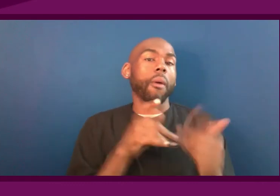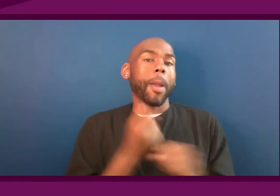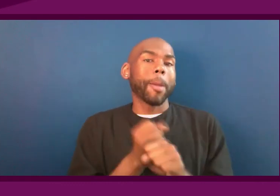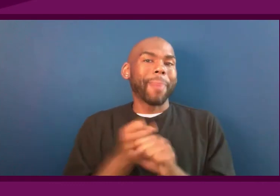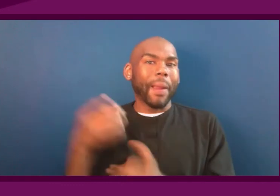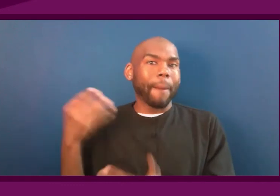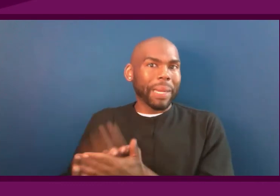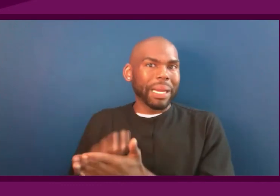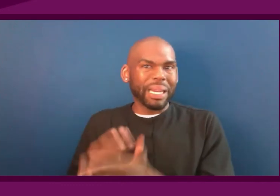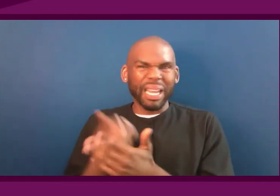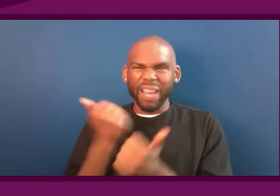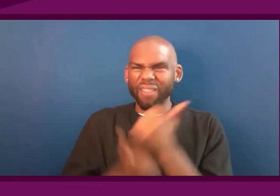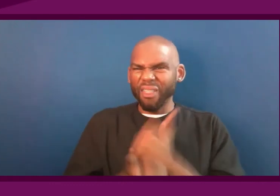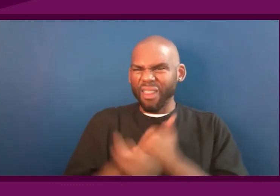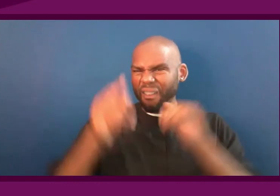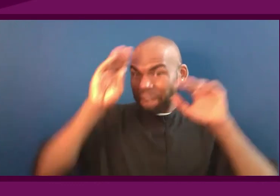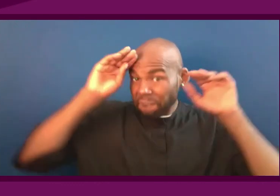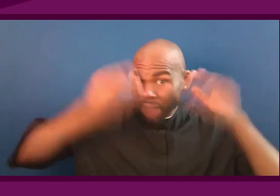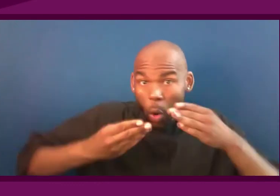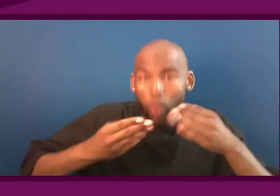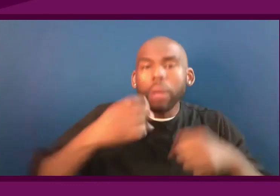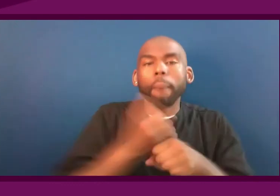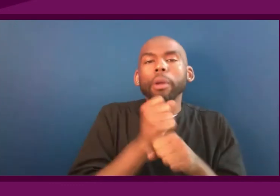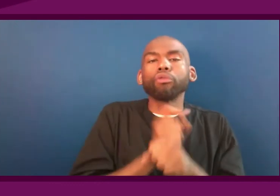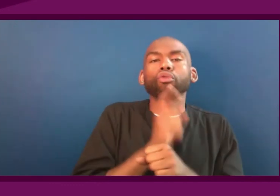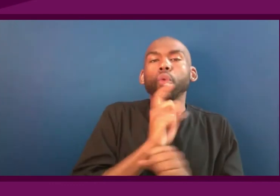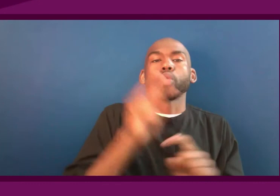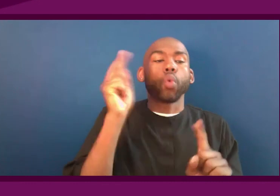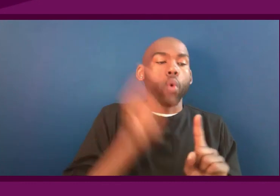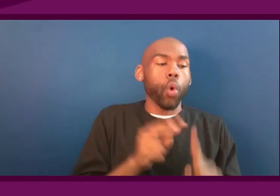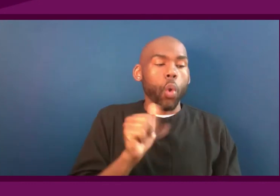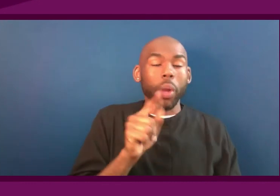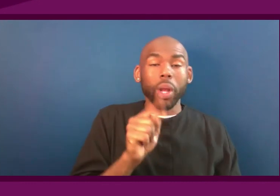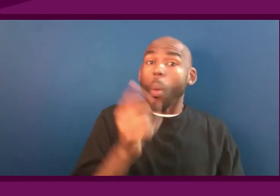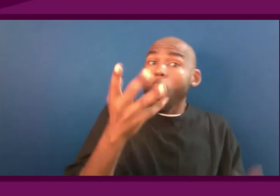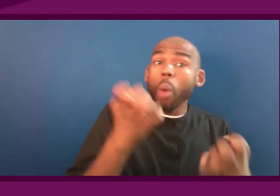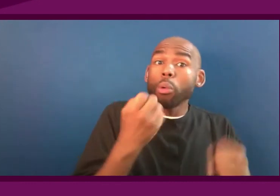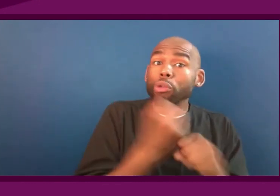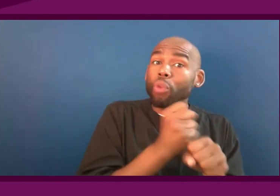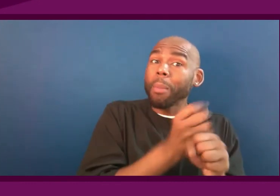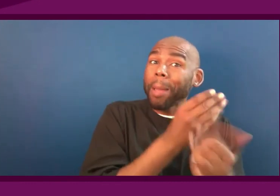And so I think the number one thing that's going to change everything are the young people. They're not going to put up with it anymore. Ashley Inkumsah: